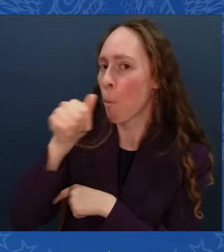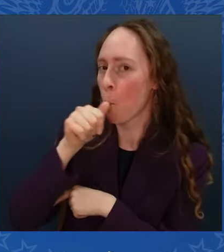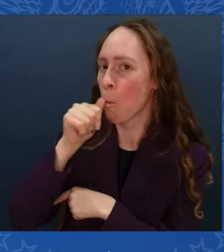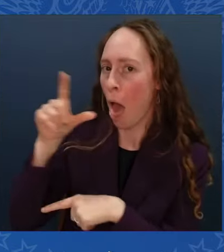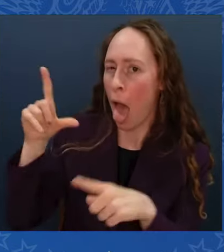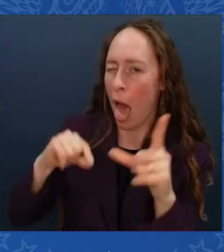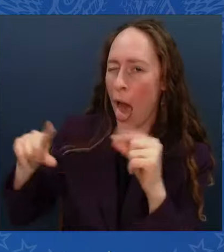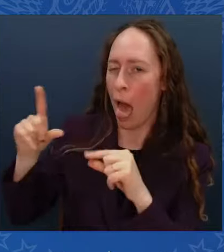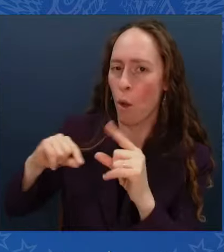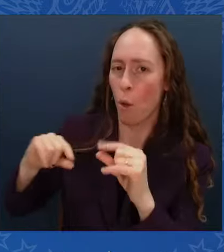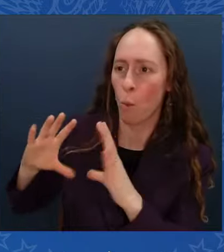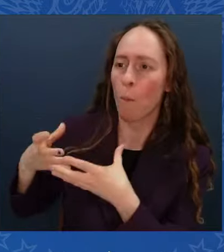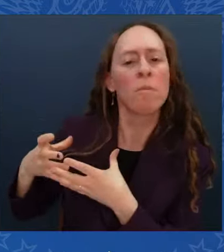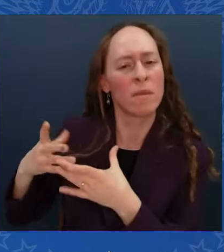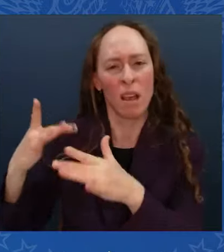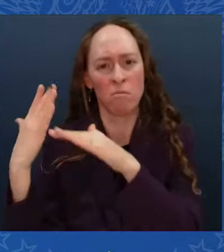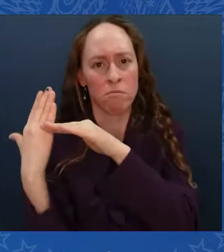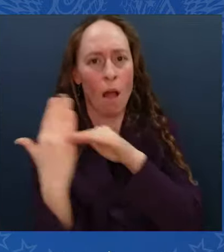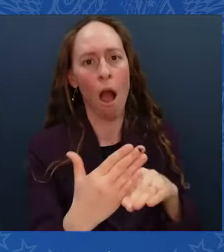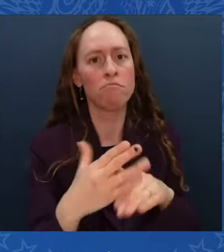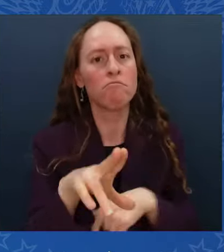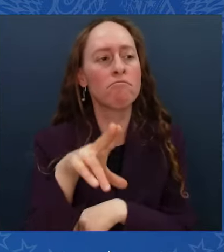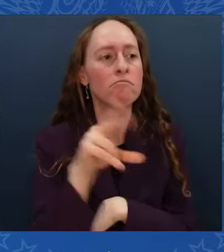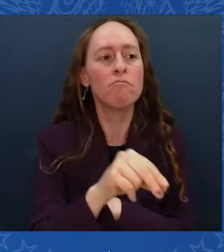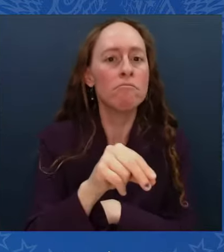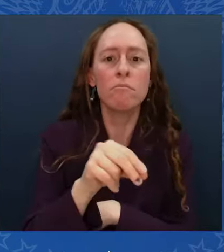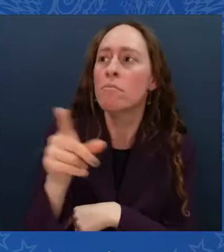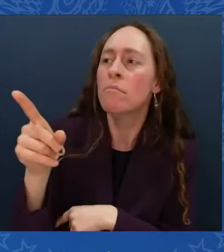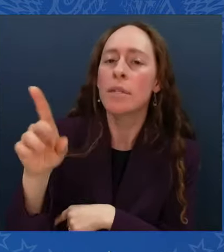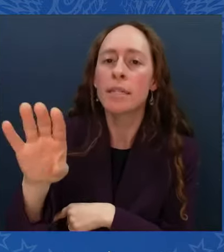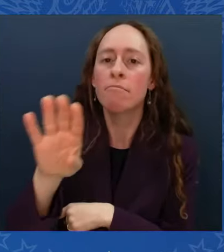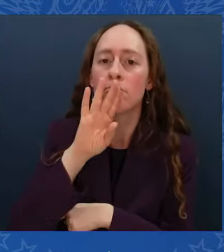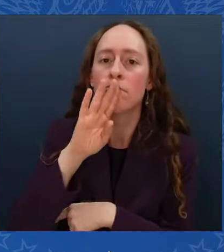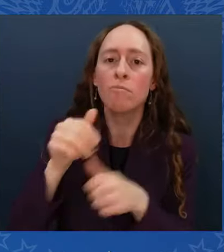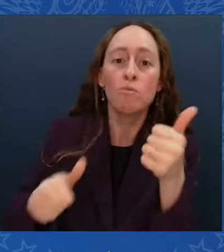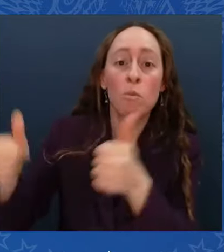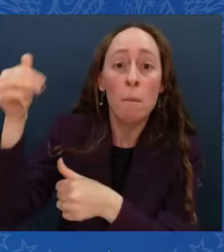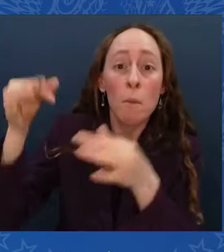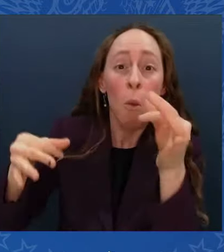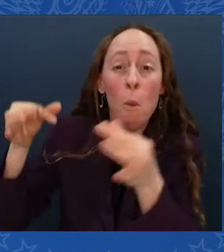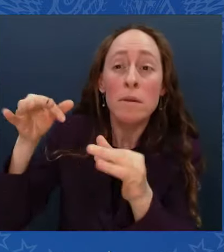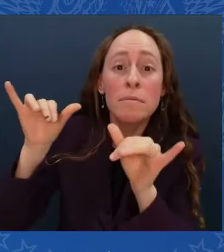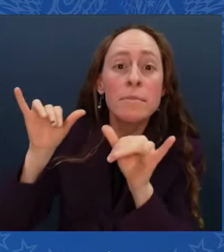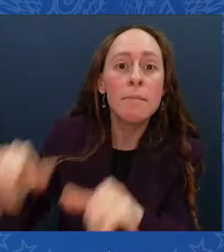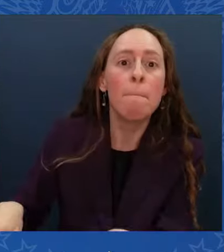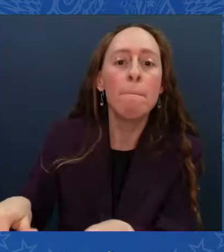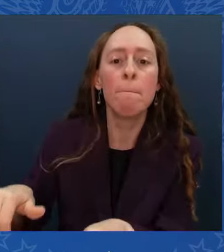I announced we were going to pursue alternative paths for student debt relief for as many borrowers as possible.